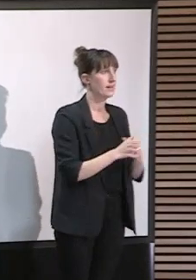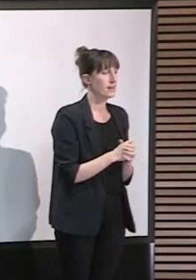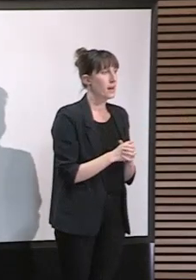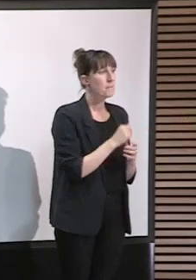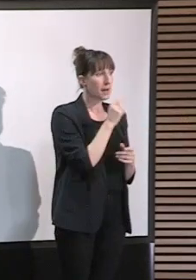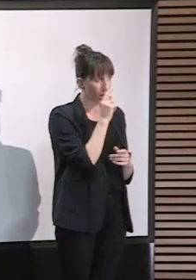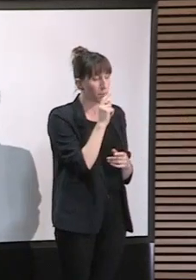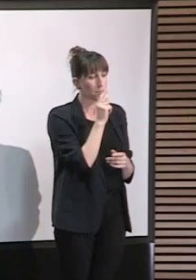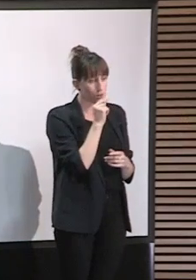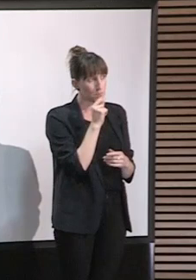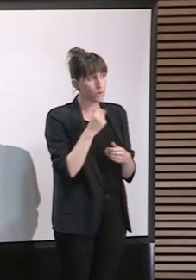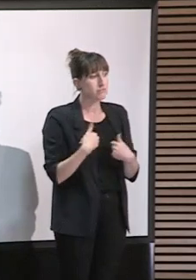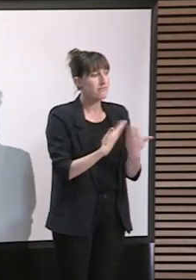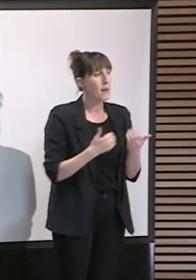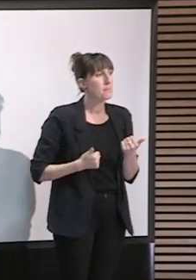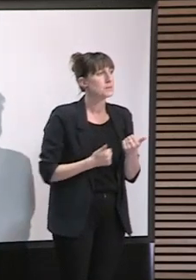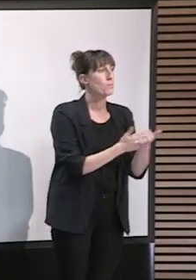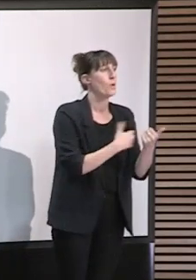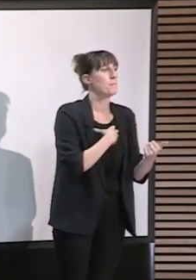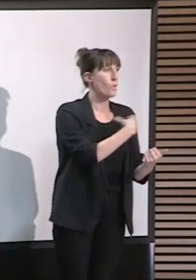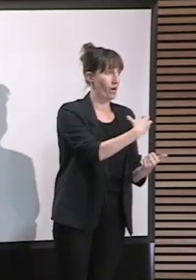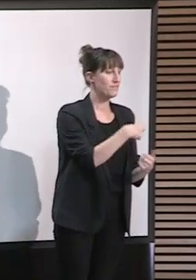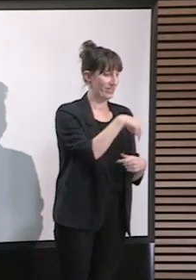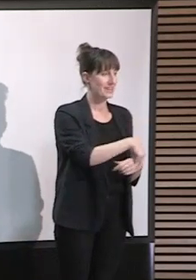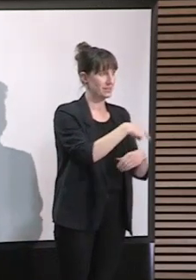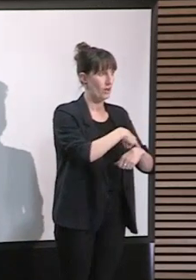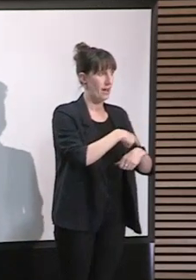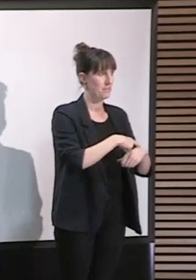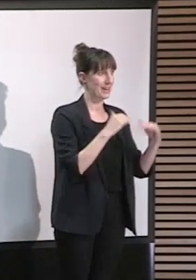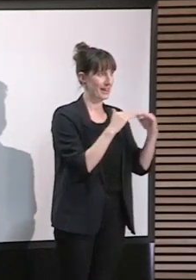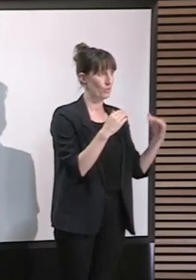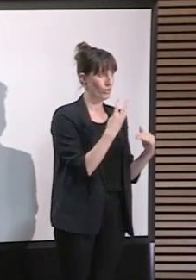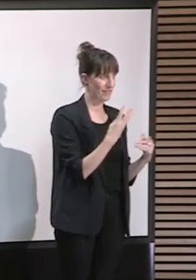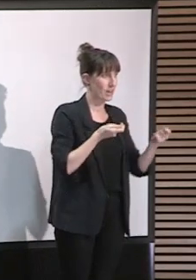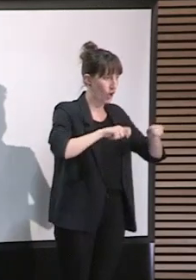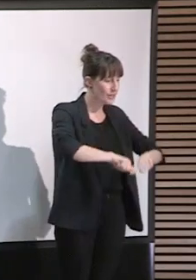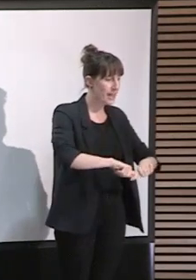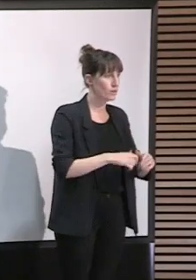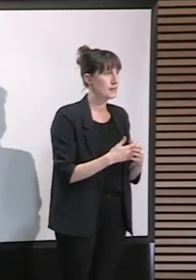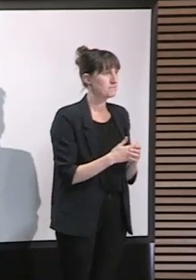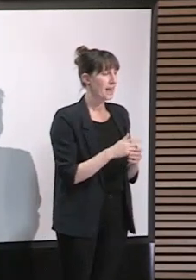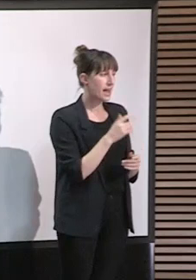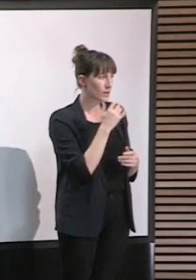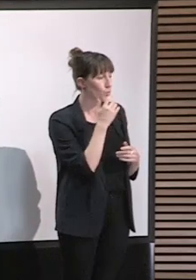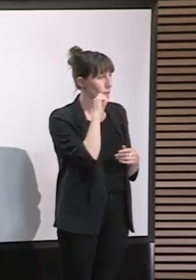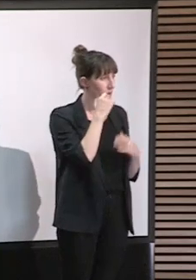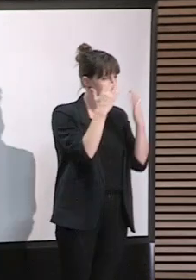lockdown. I will be looking very closely at the Ministry of Education about what more support provided to those